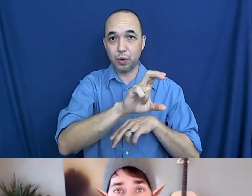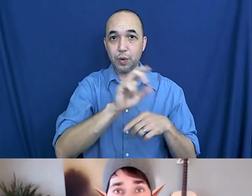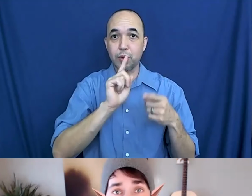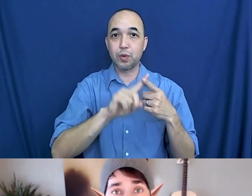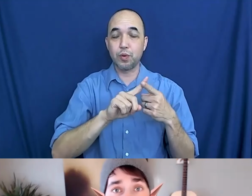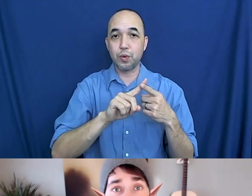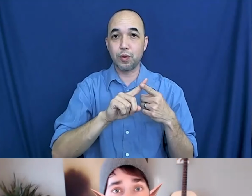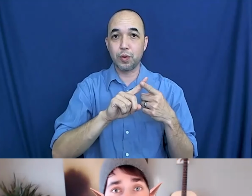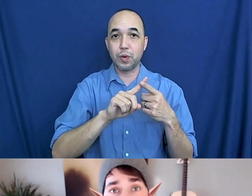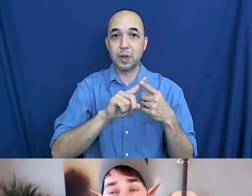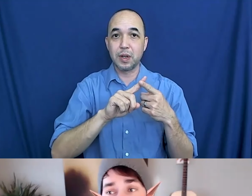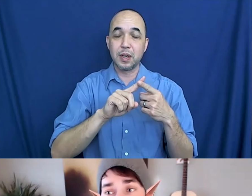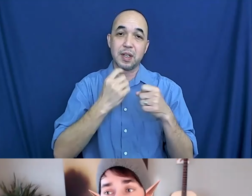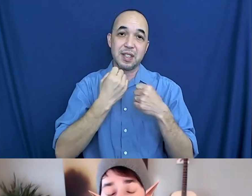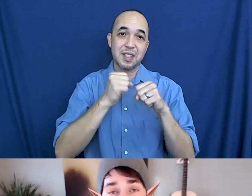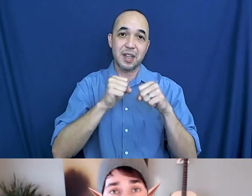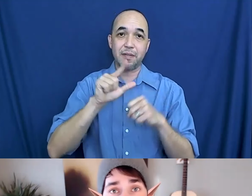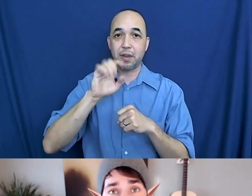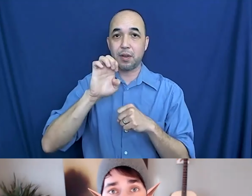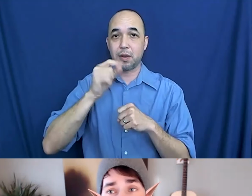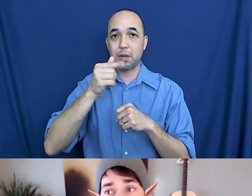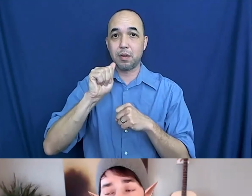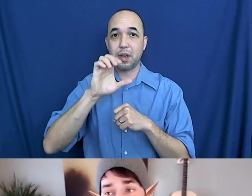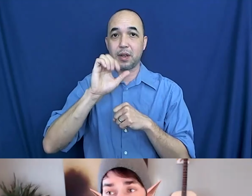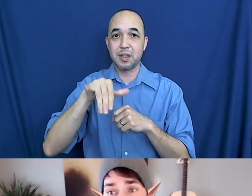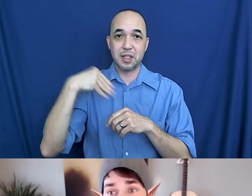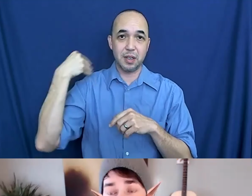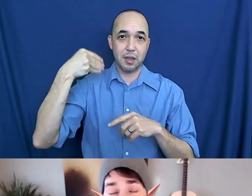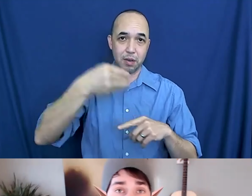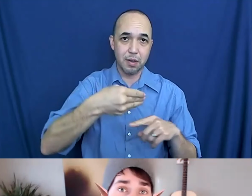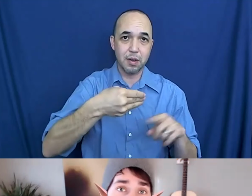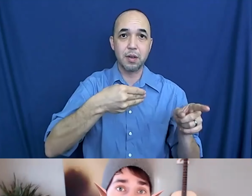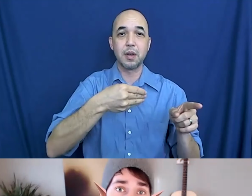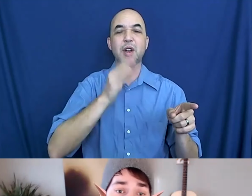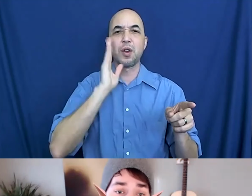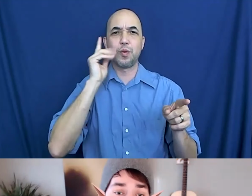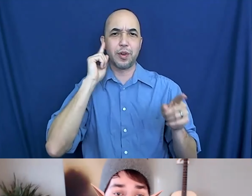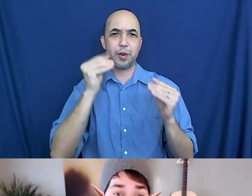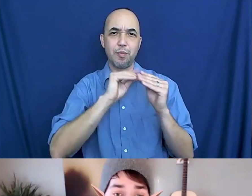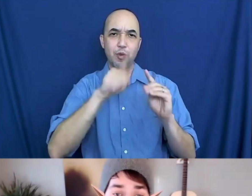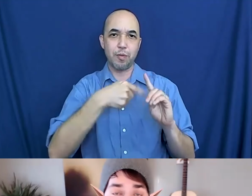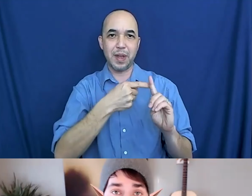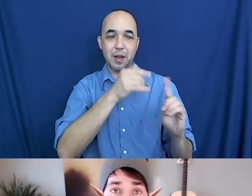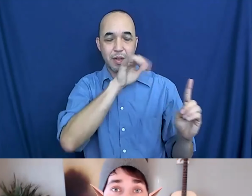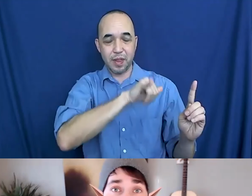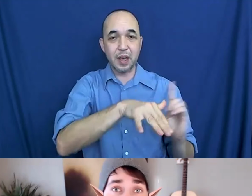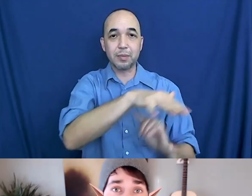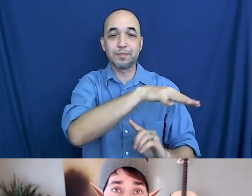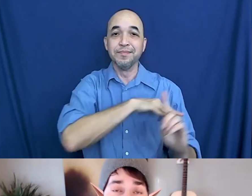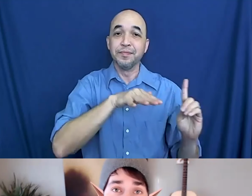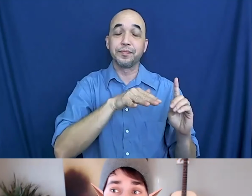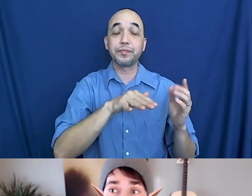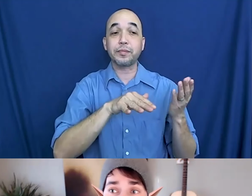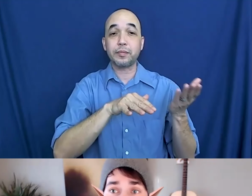MORE ABOUT TODAY, ABOUT LEGACIES AND ELDERS AND THE STORYTELLING THERE. AND ALSO FAMILIES WHO NEED IT. SO YOU'RE PROVIDING COVID